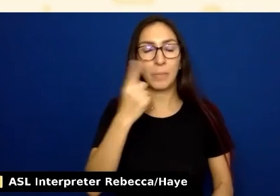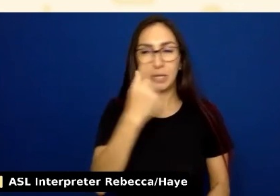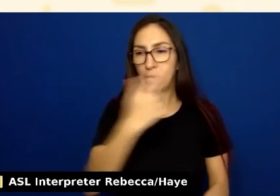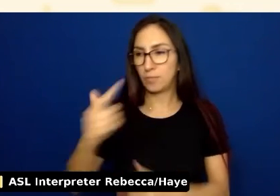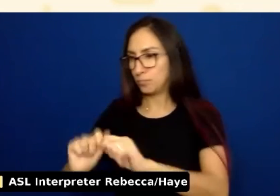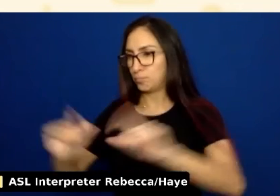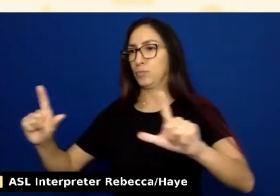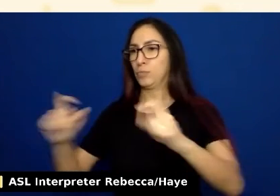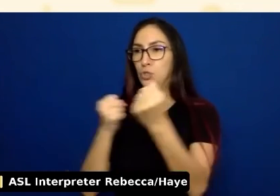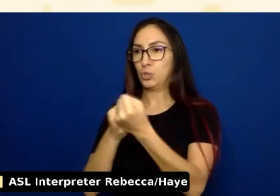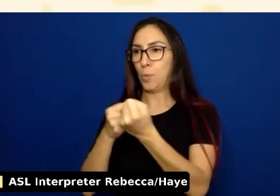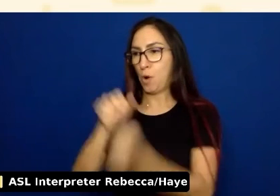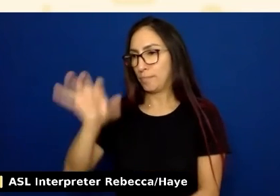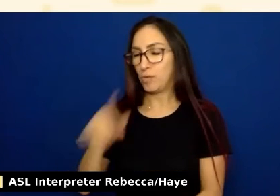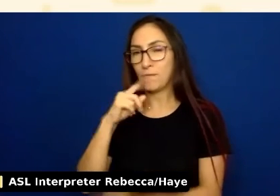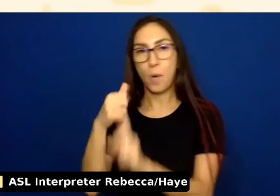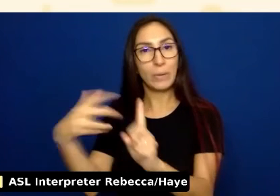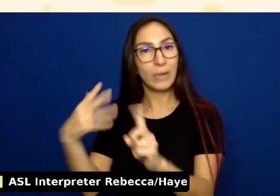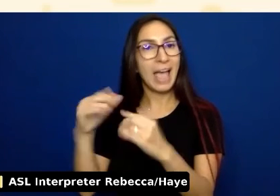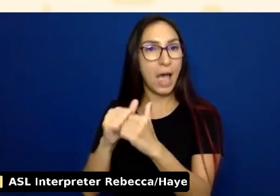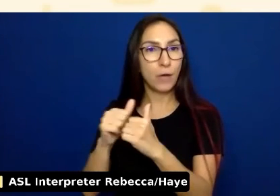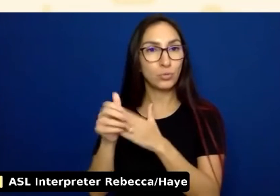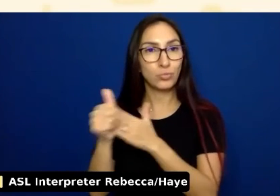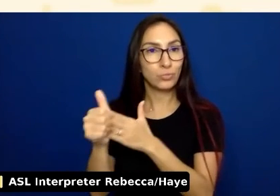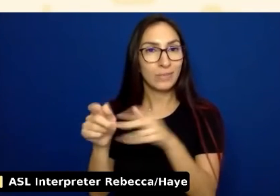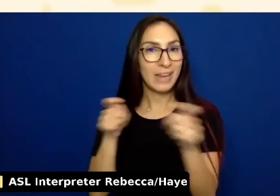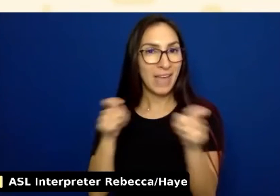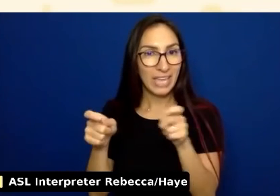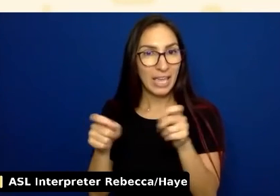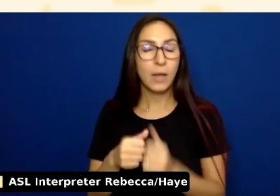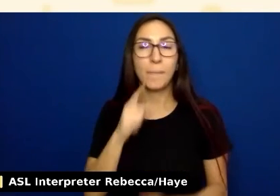But just giving it under the help section does not necessarily work